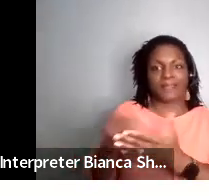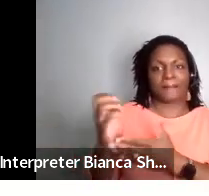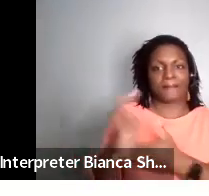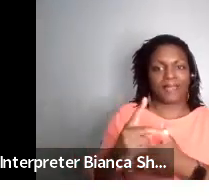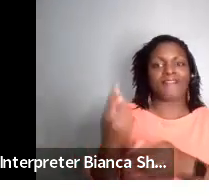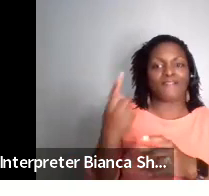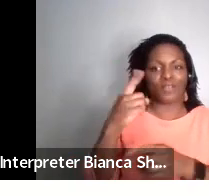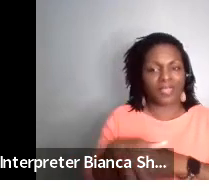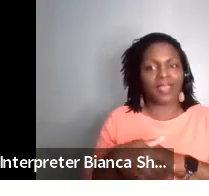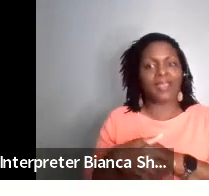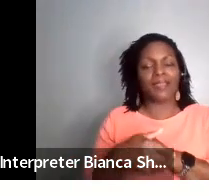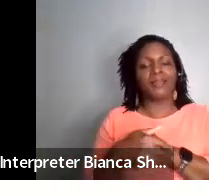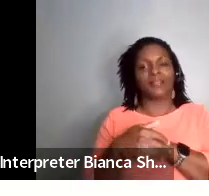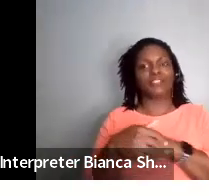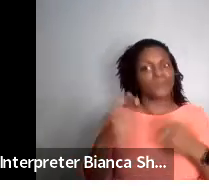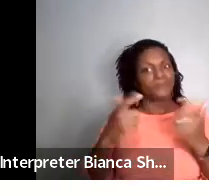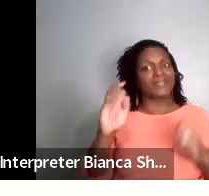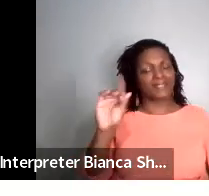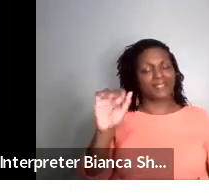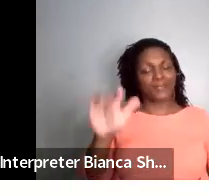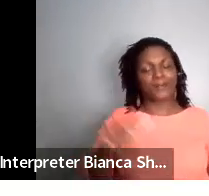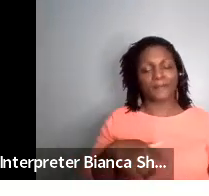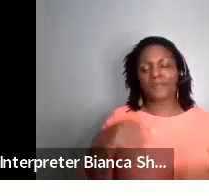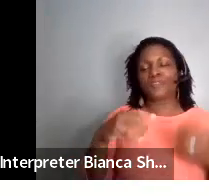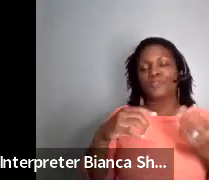implementation with peer support services. So it is right now.